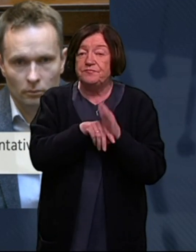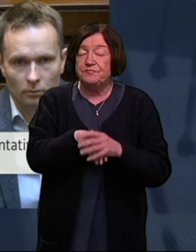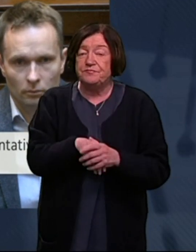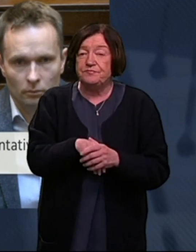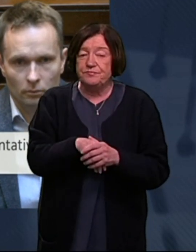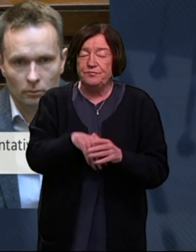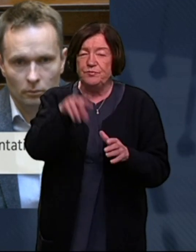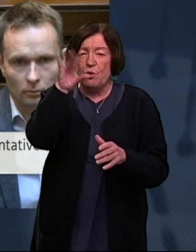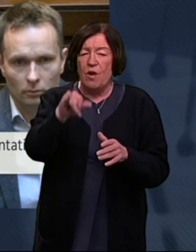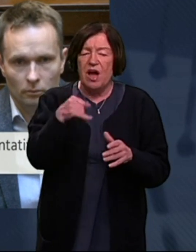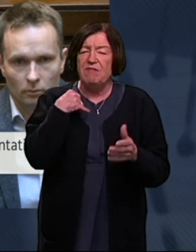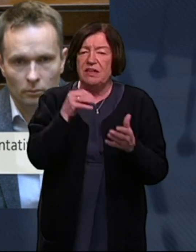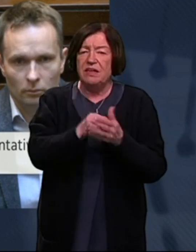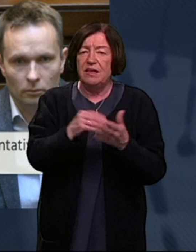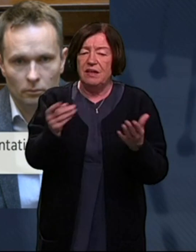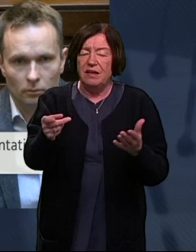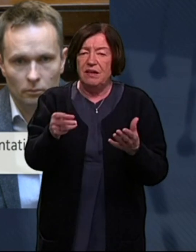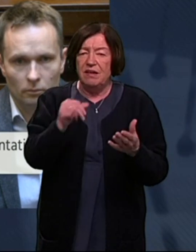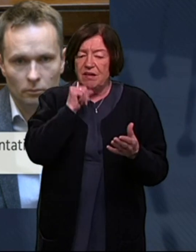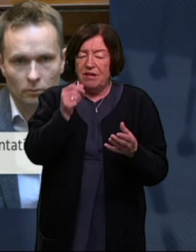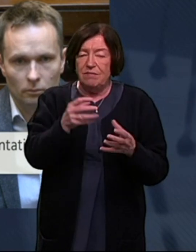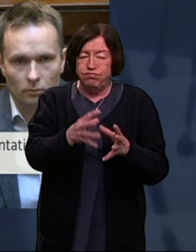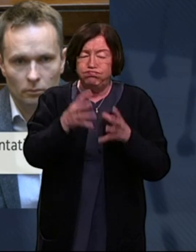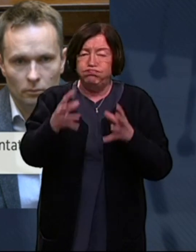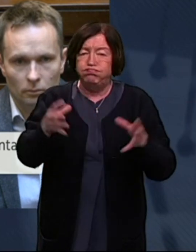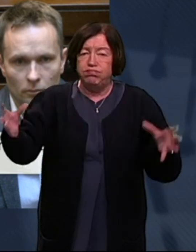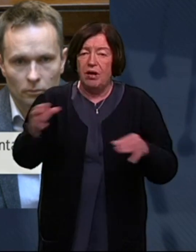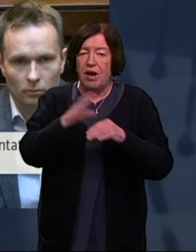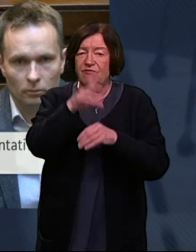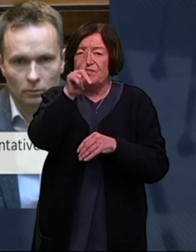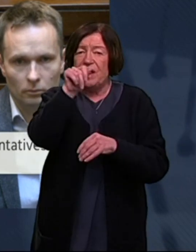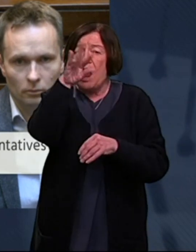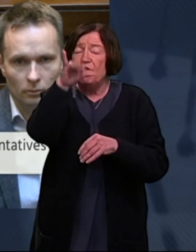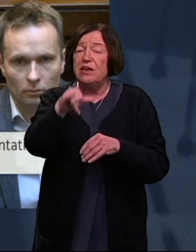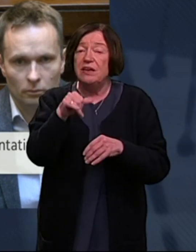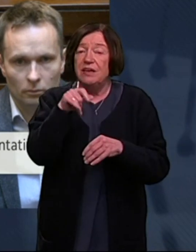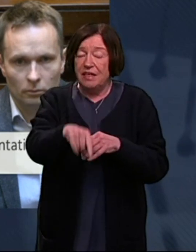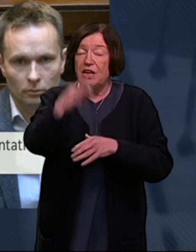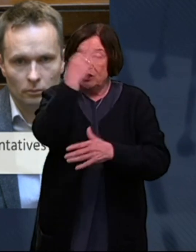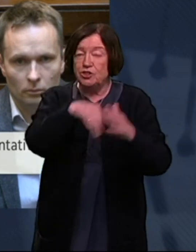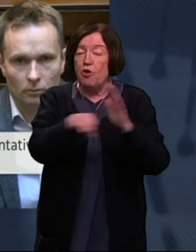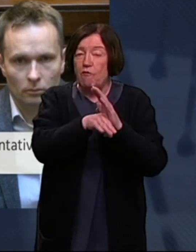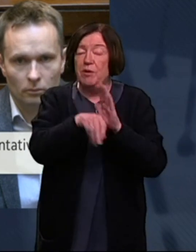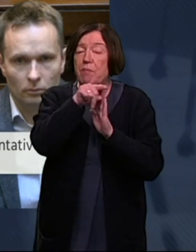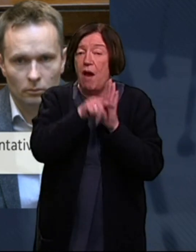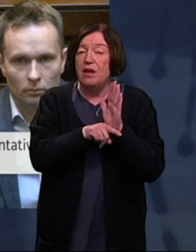Why have we had such an unsustainable expansion of dairy? It is Government policy.